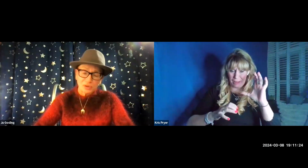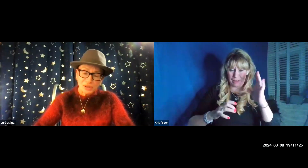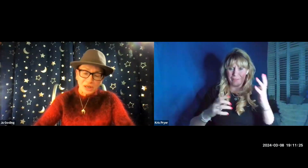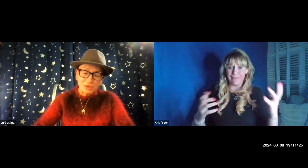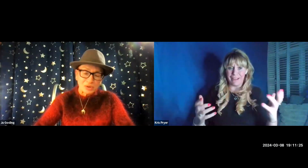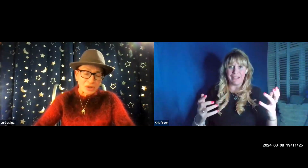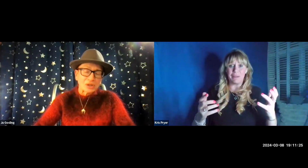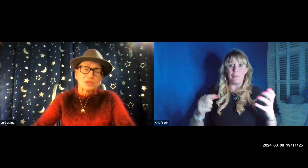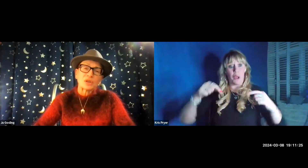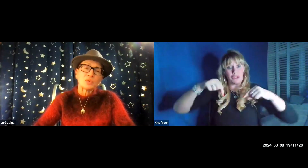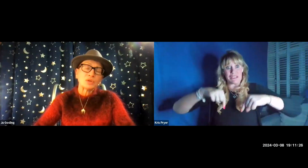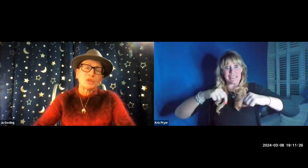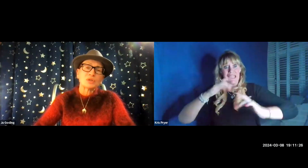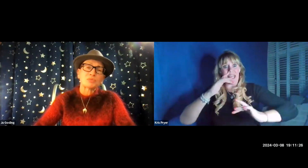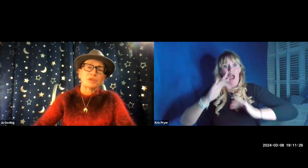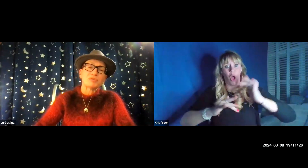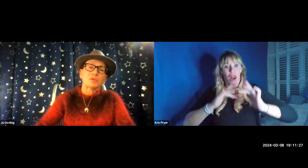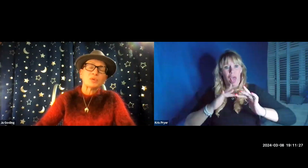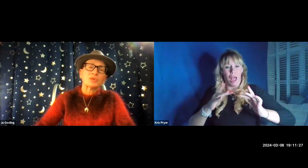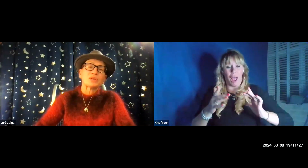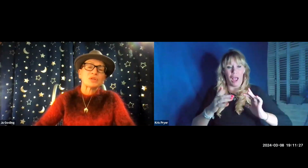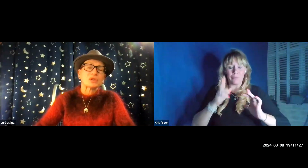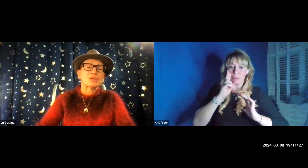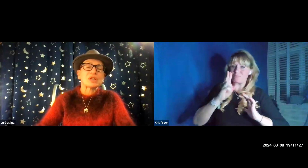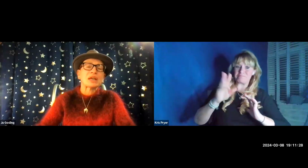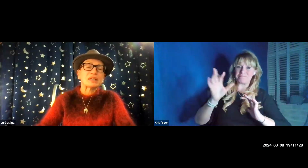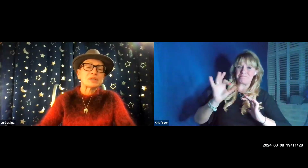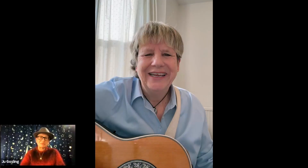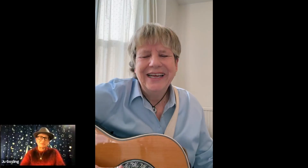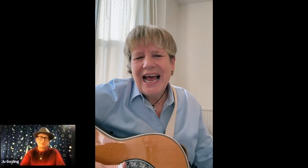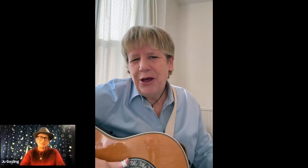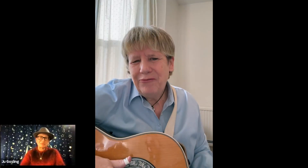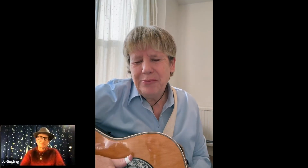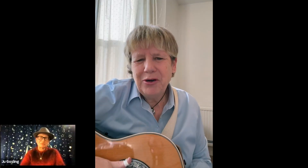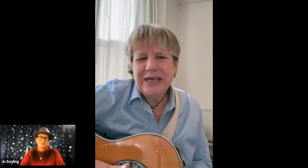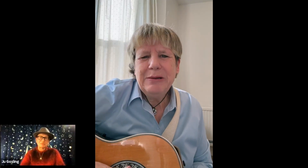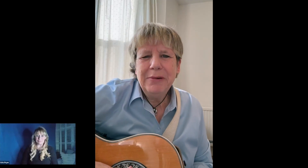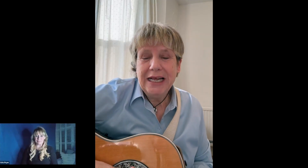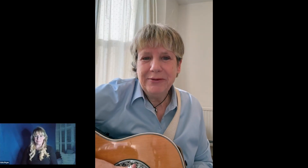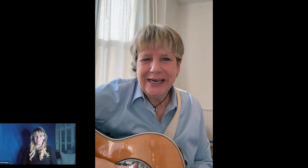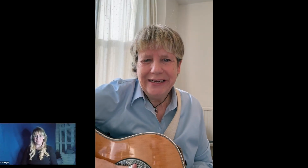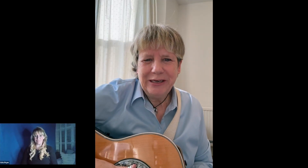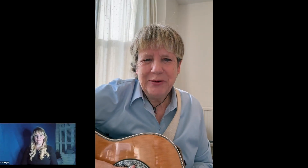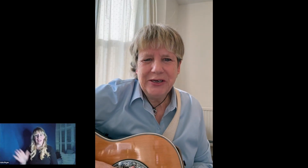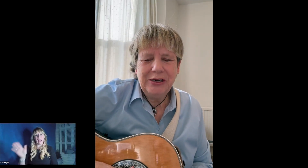If you can just bear with me, because it's never as straightforward to share the screen as one hopes. And I see Clare was just waving away there so I might bring her back on after the set, but enjoy. Hello everybody my name is Clare Summerskill,